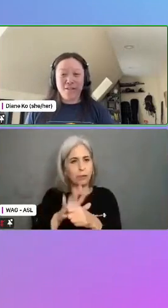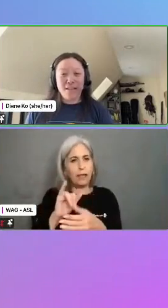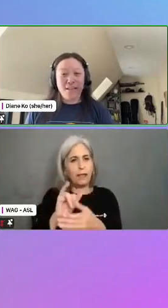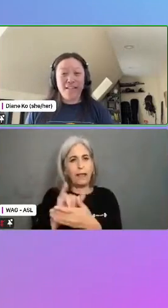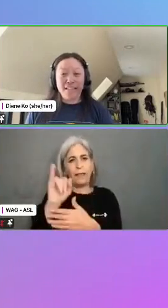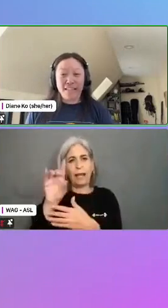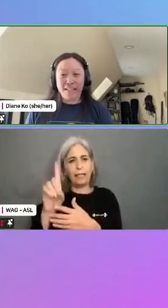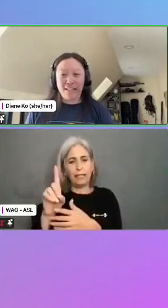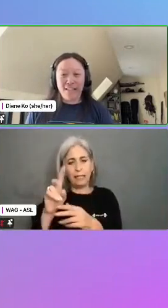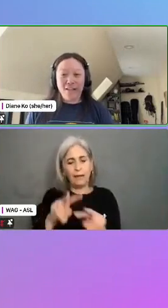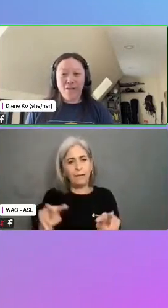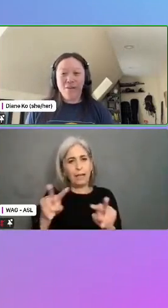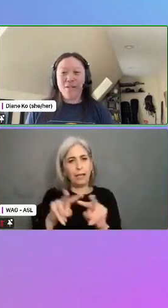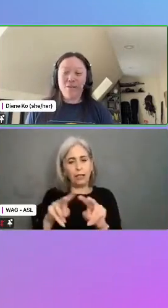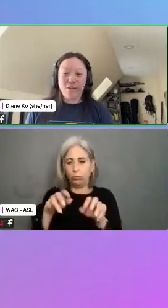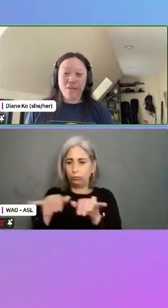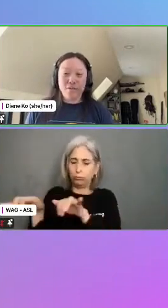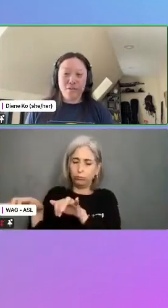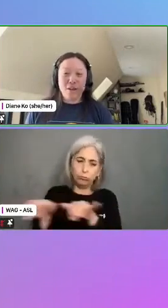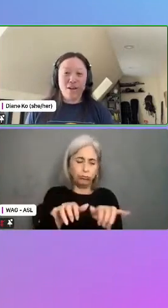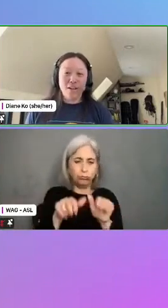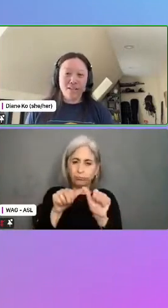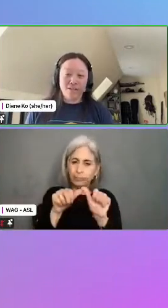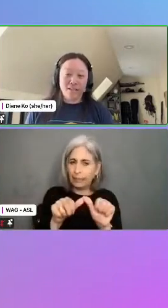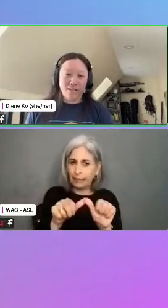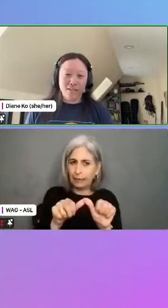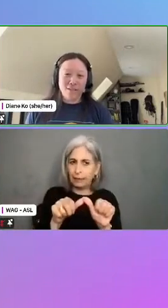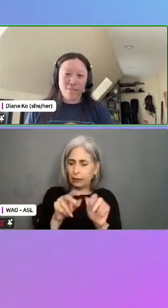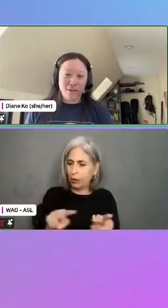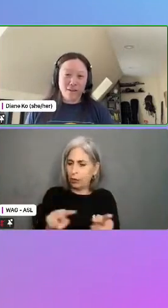out. Those props are then used for the IDS of the H2